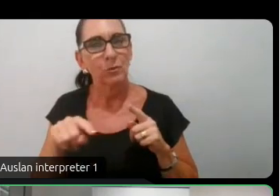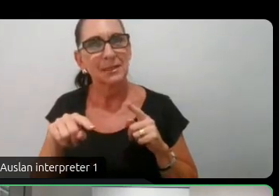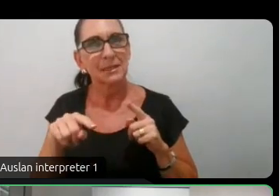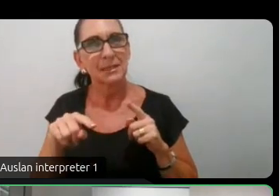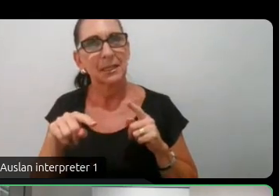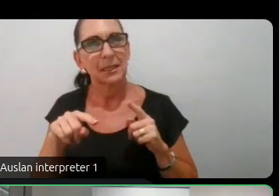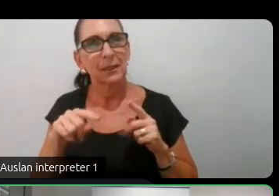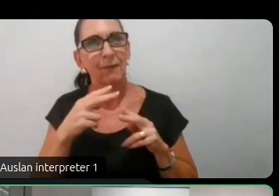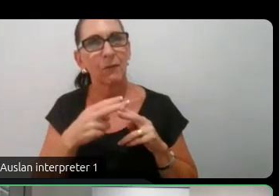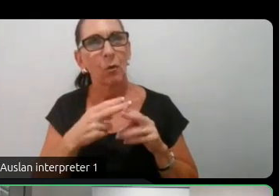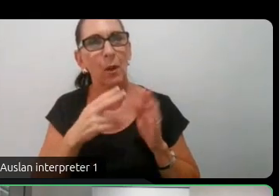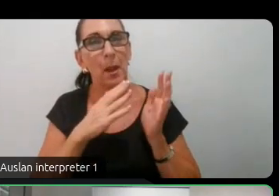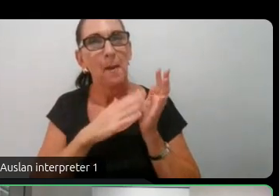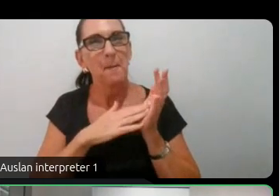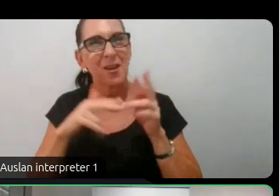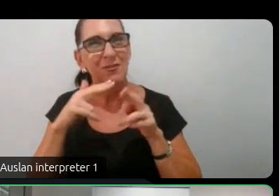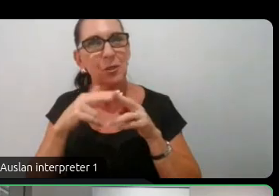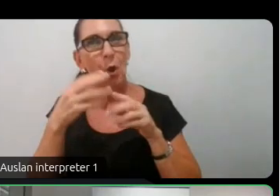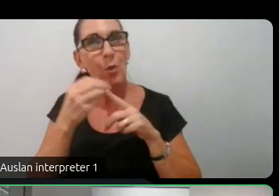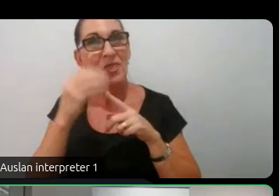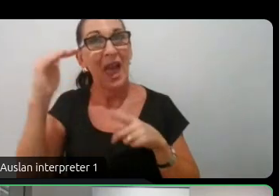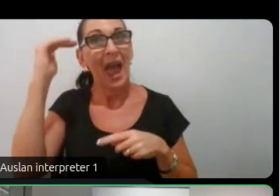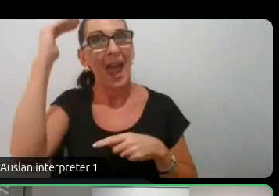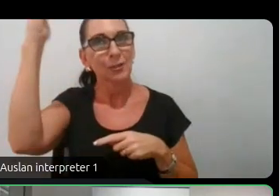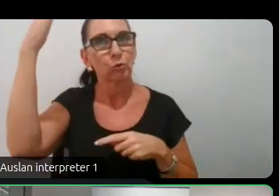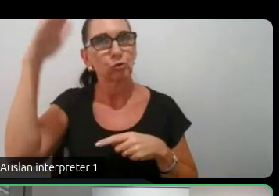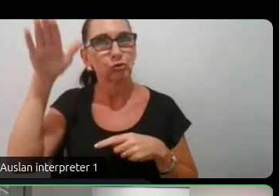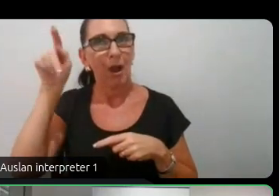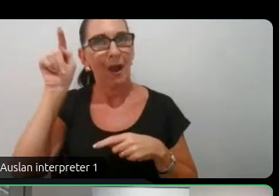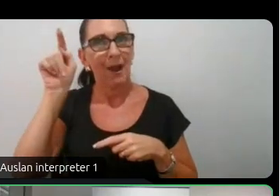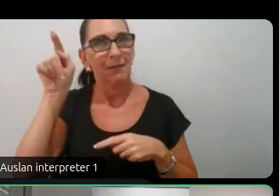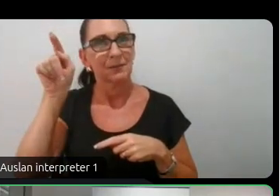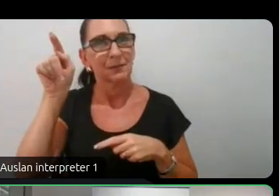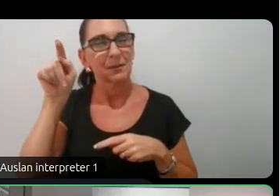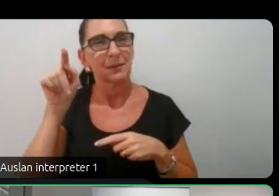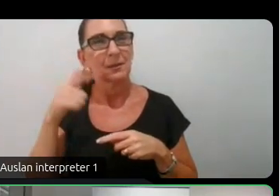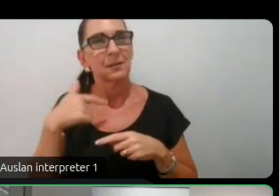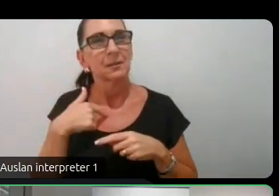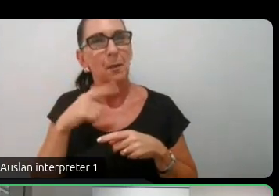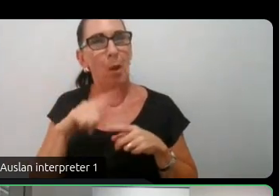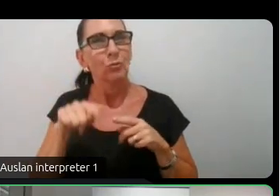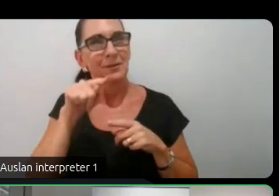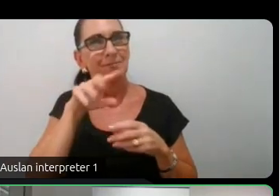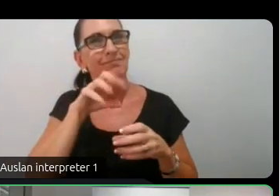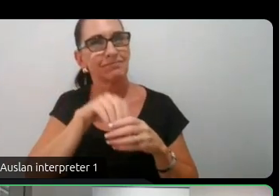parent with um adult child uh especially I see it a lot with um parents who are trying